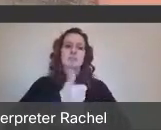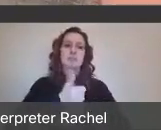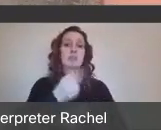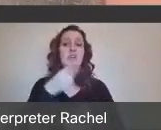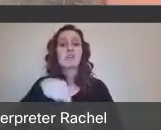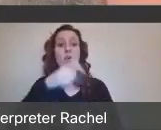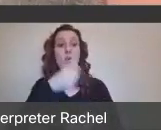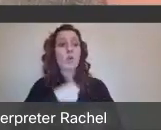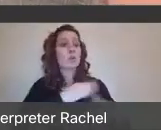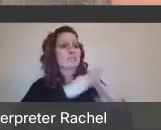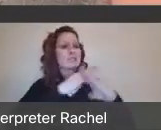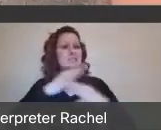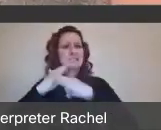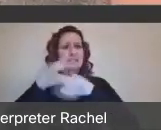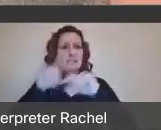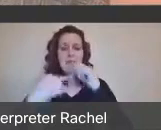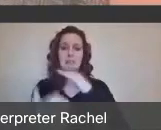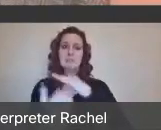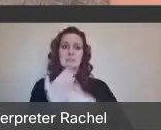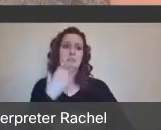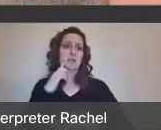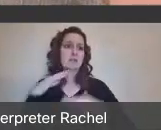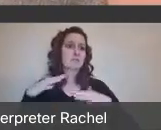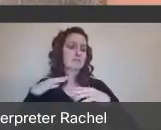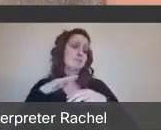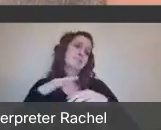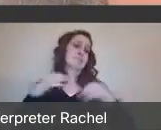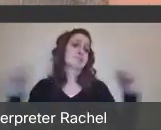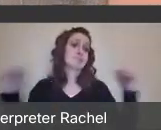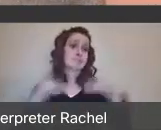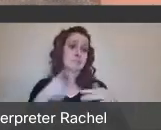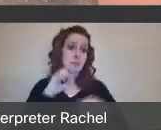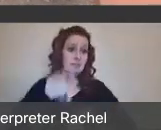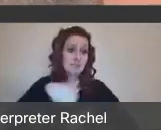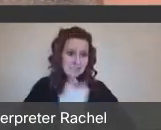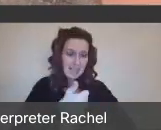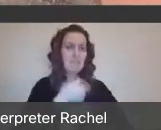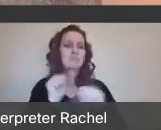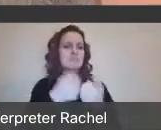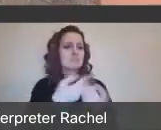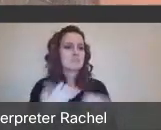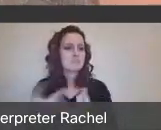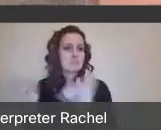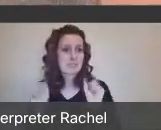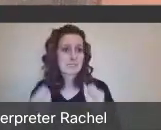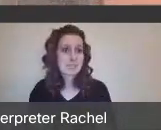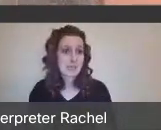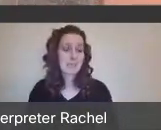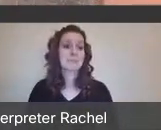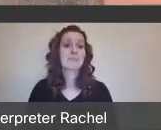access in our communities and we will be ready to serve more people as our vaccine supply increases.